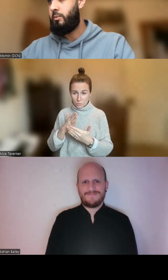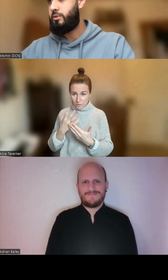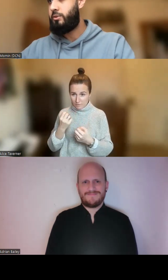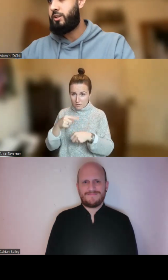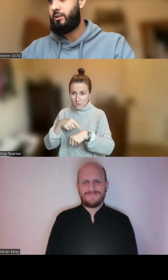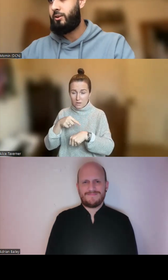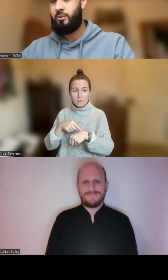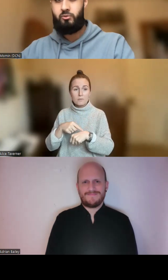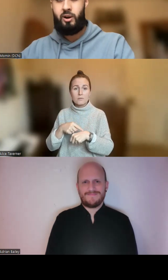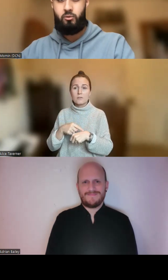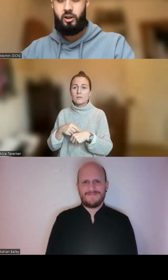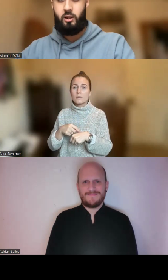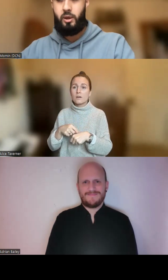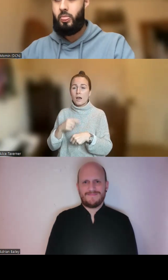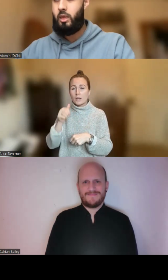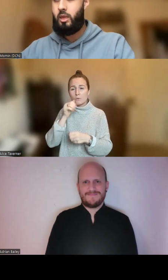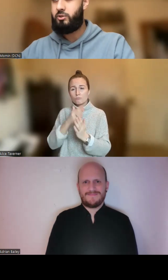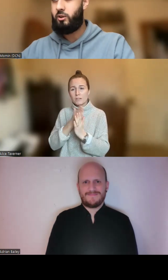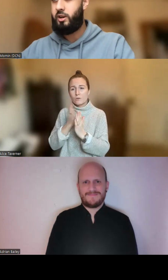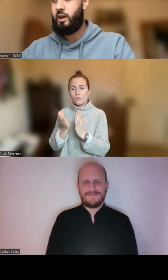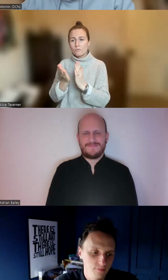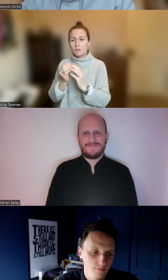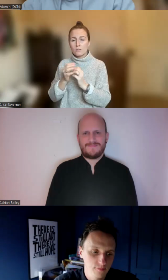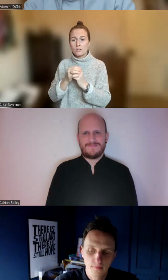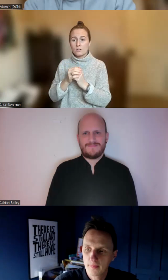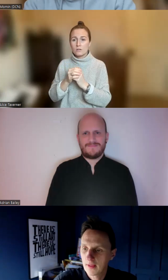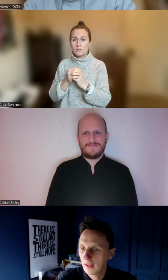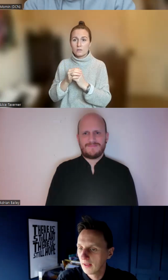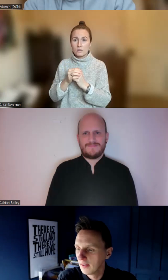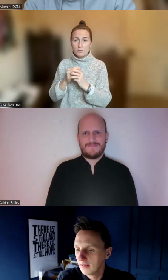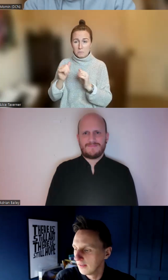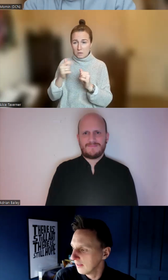I know we've run over a little bit but if we've still got time we can answer a few questions.